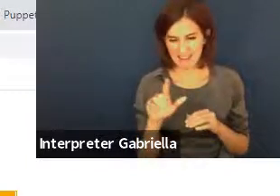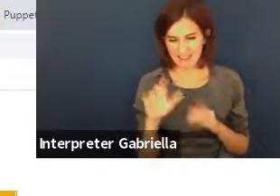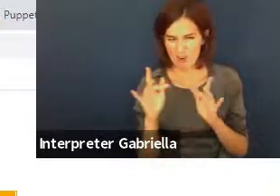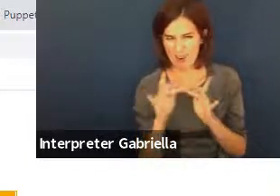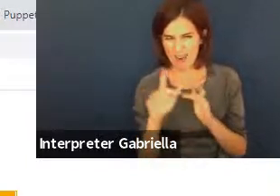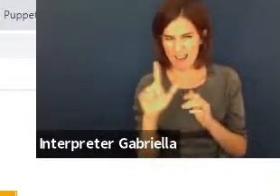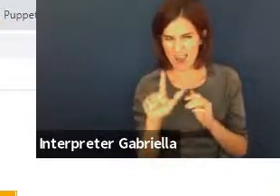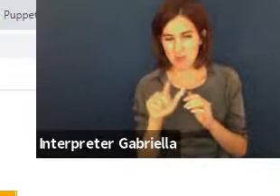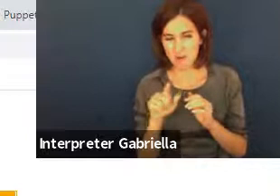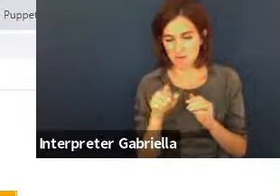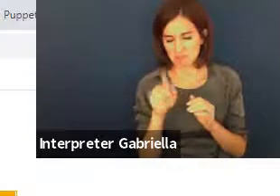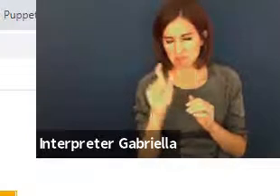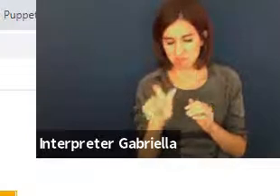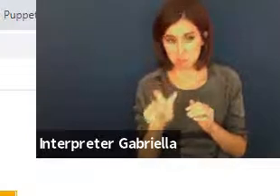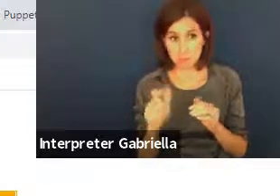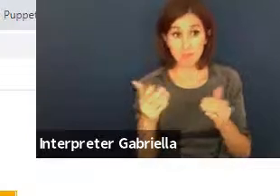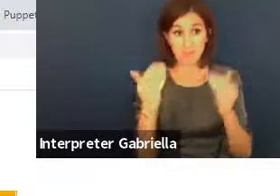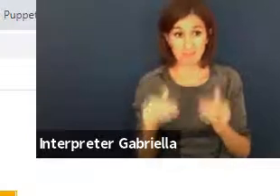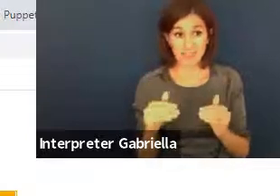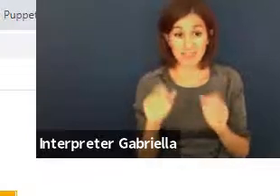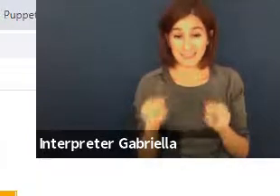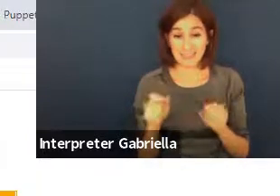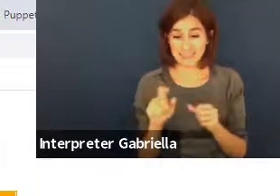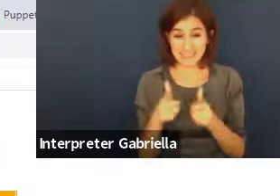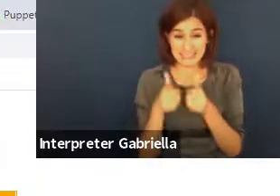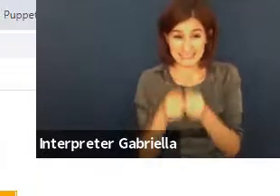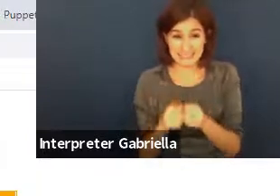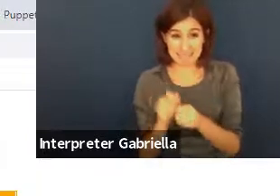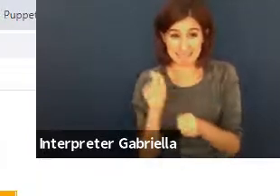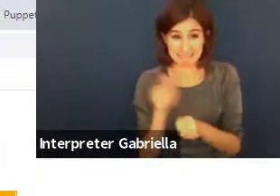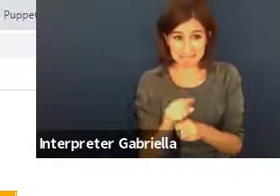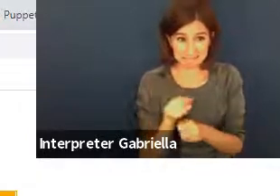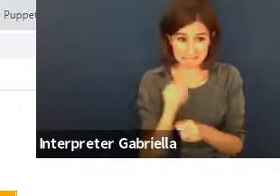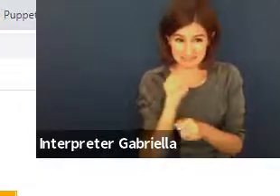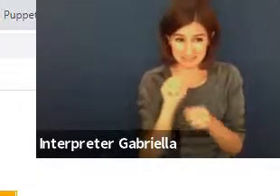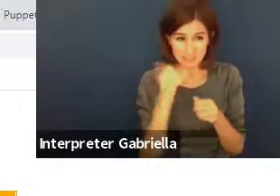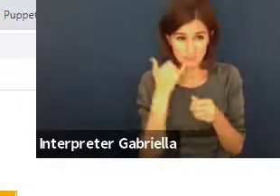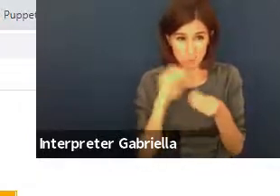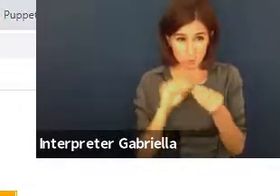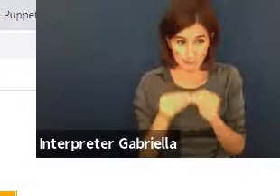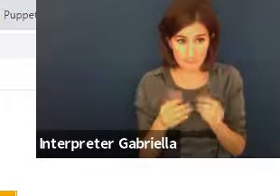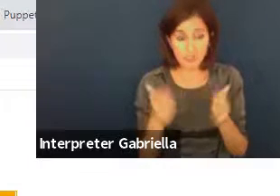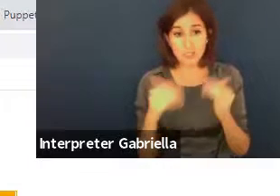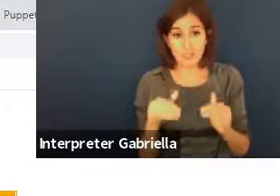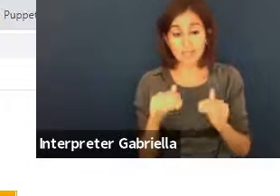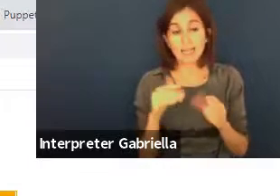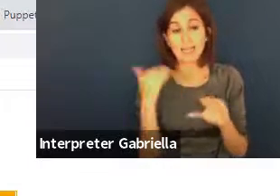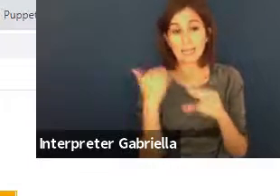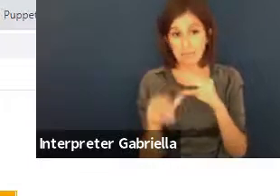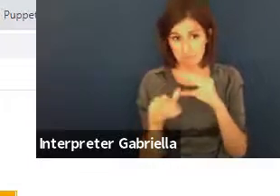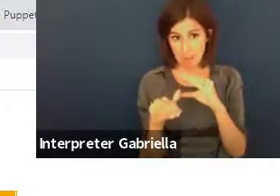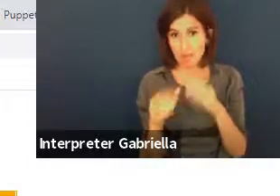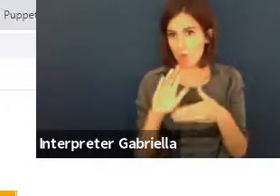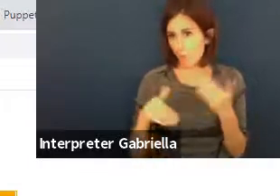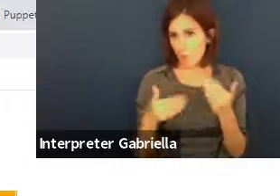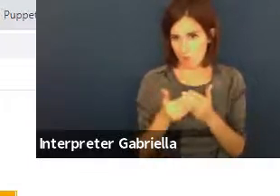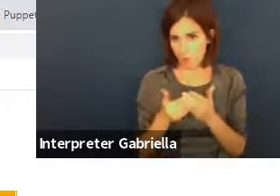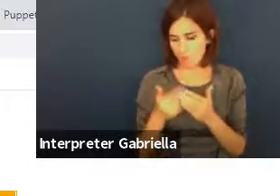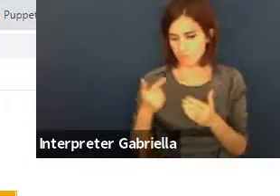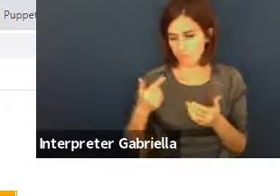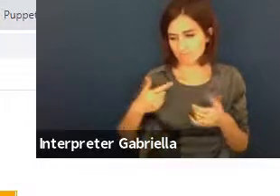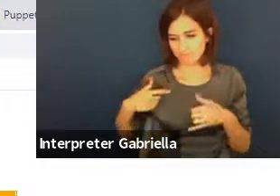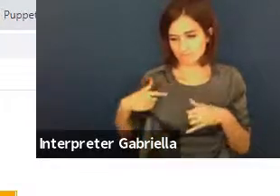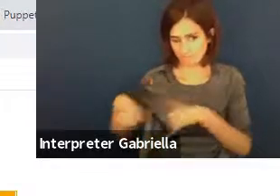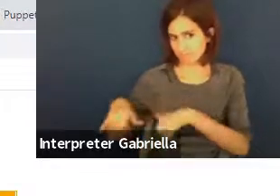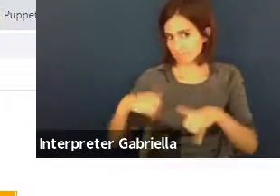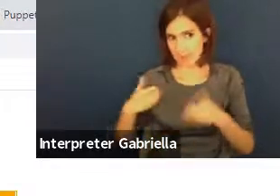Linda Kobashigawa: They can text us as well. So they're just text directly to this phone again, they can call us. They can email us to and we all have access to this email and then here's the link for a rap session.